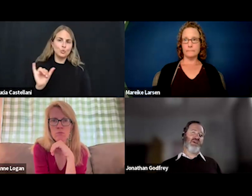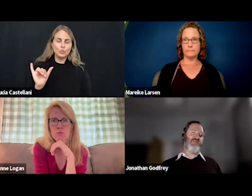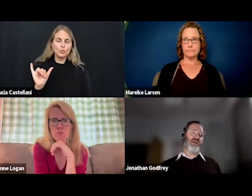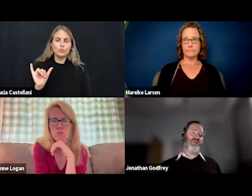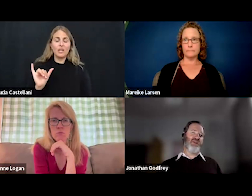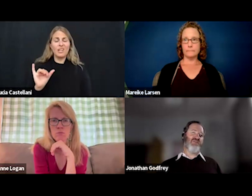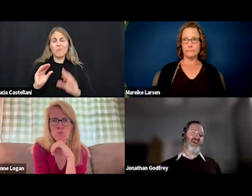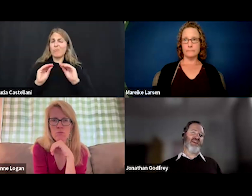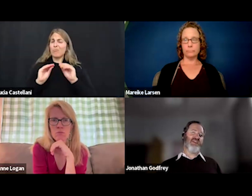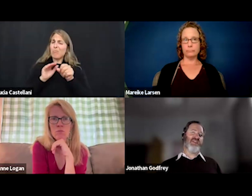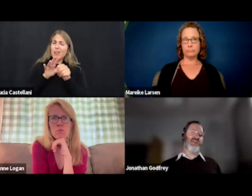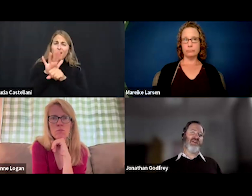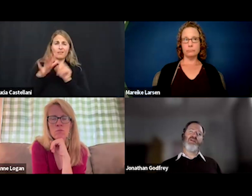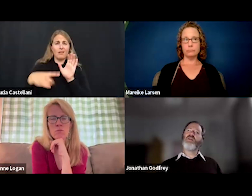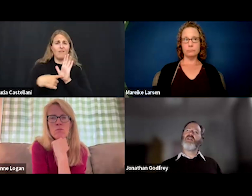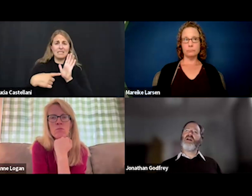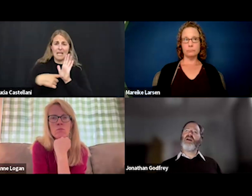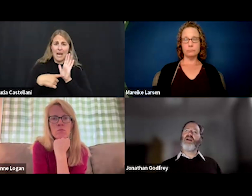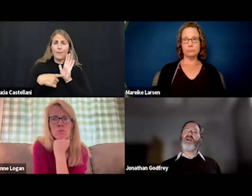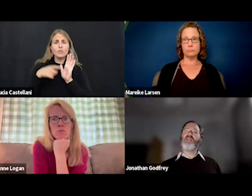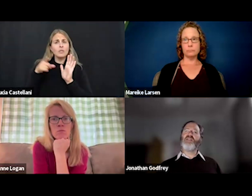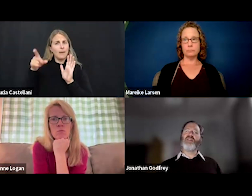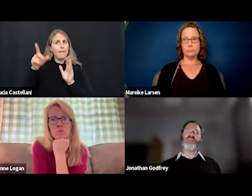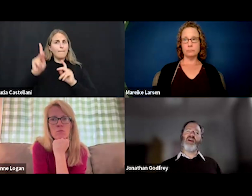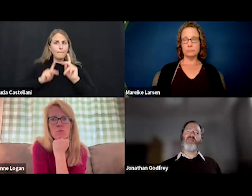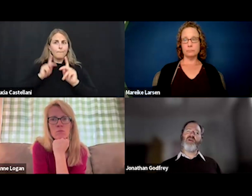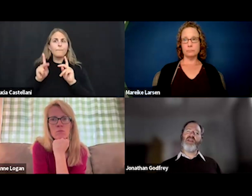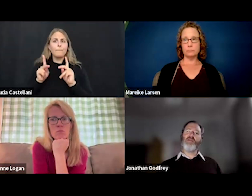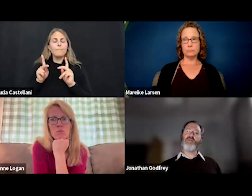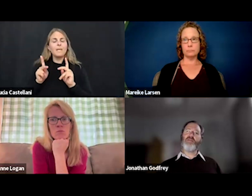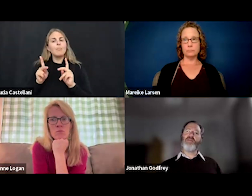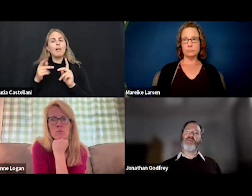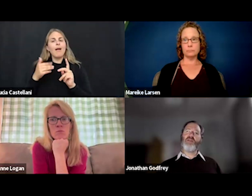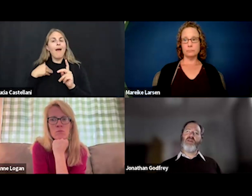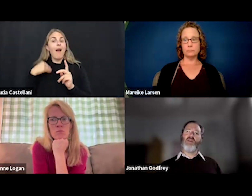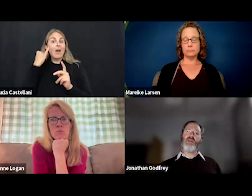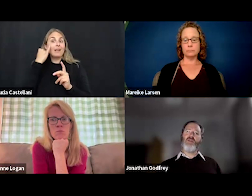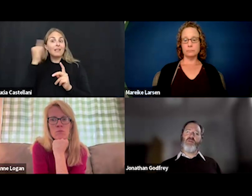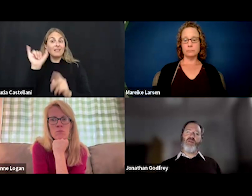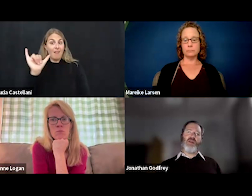where people have taken ideas like mine,